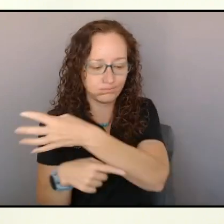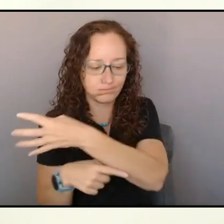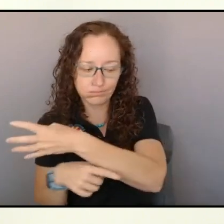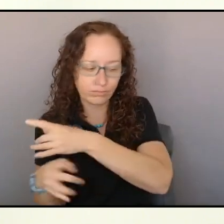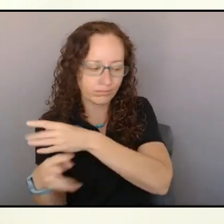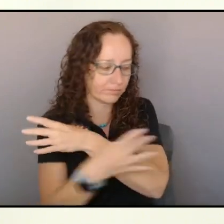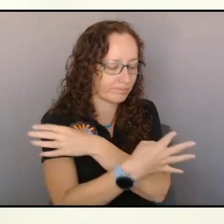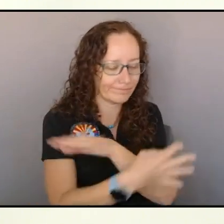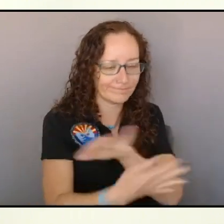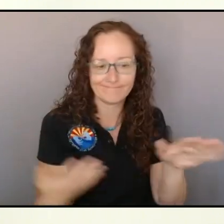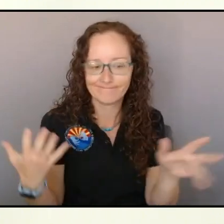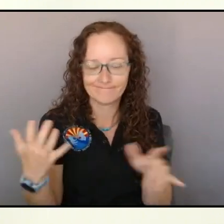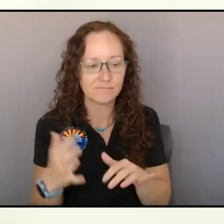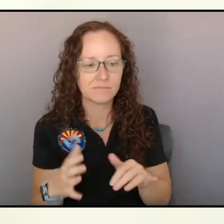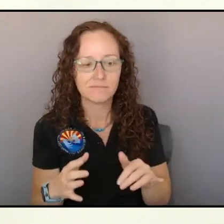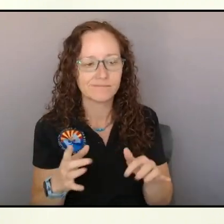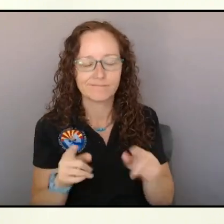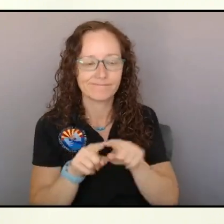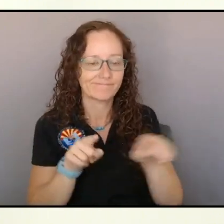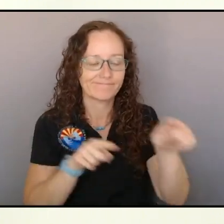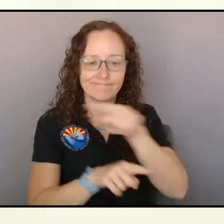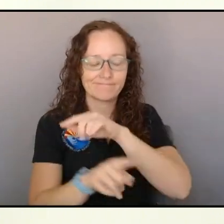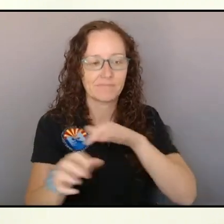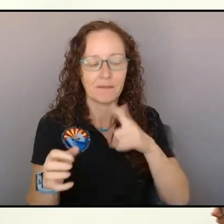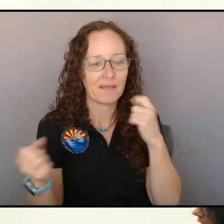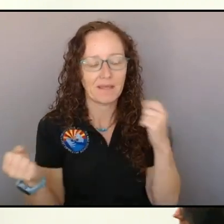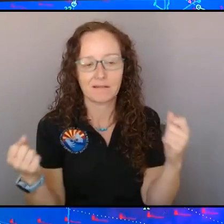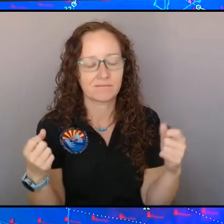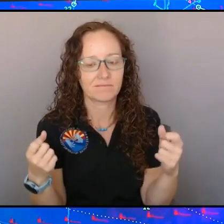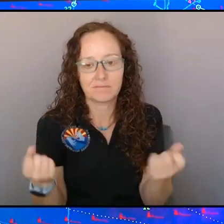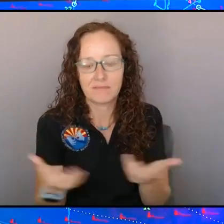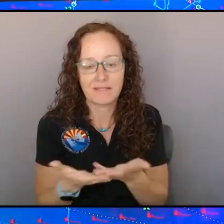different forcing out there. So coming back and kind of looking